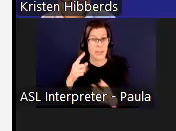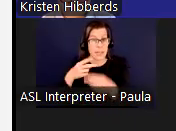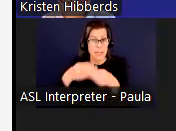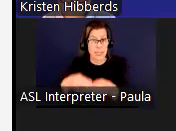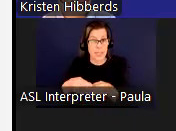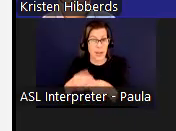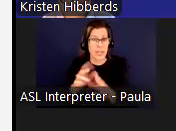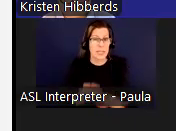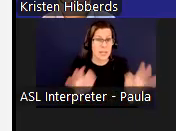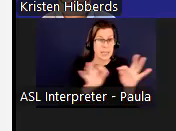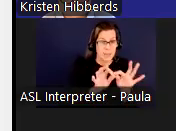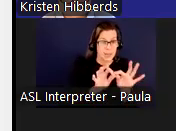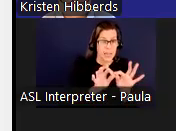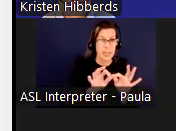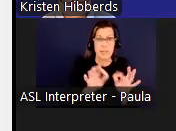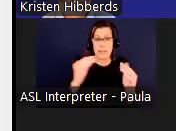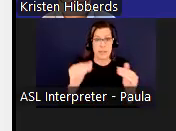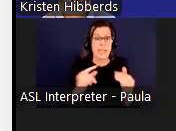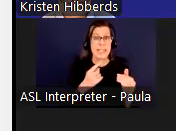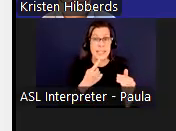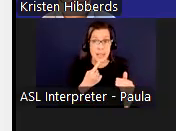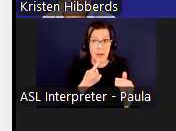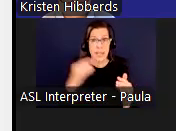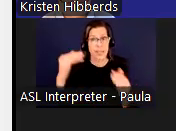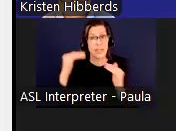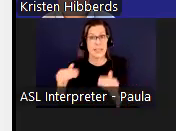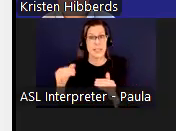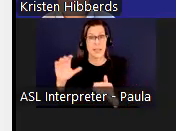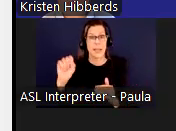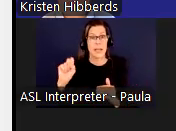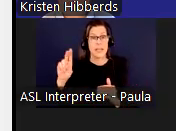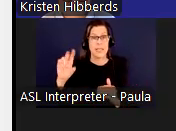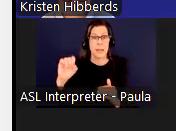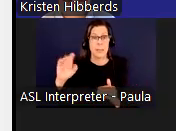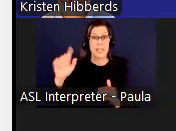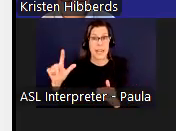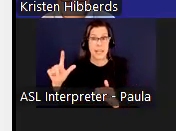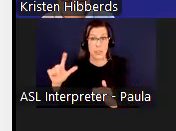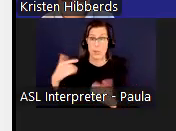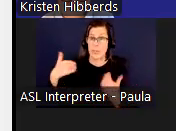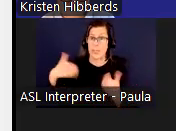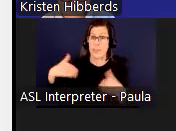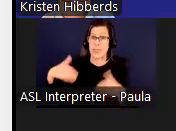significant, what is considered serious and what is considered substantial, just for clarification.